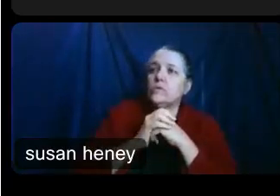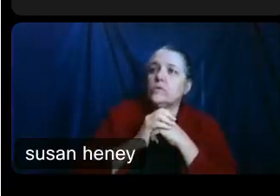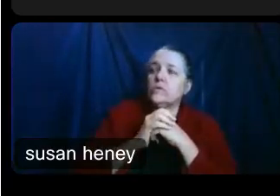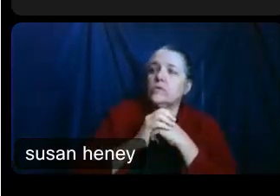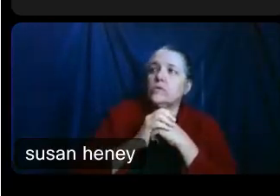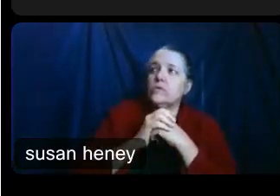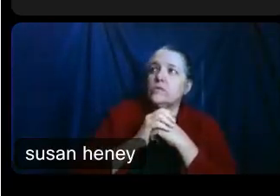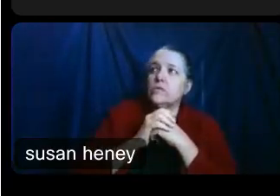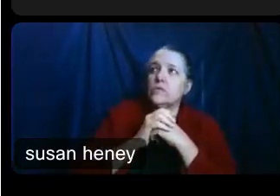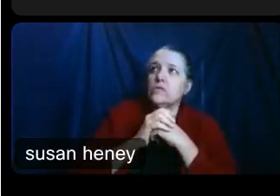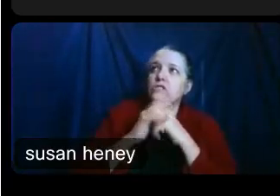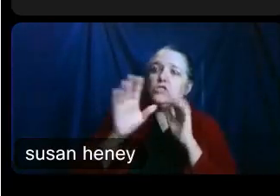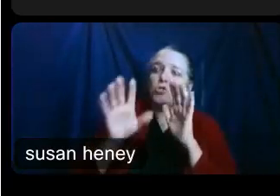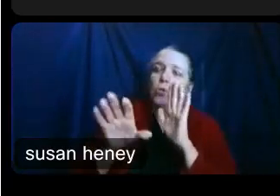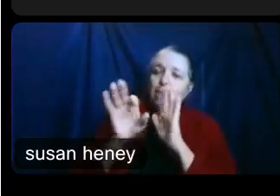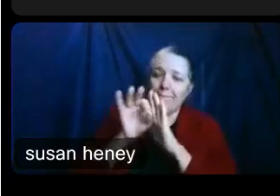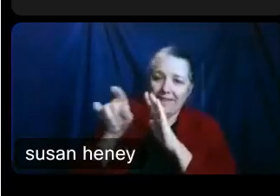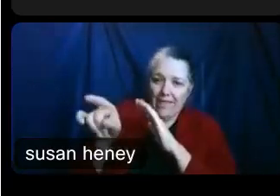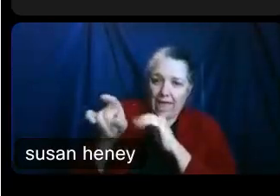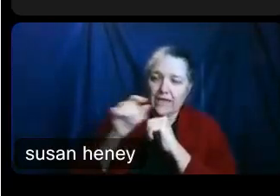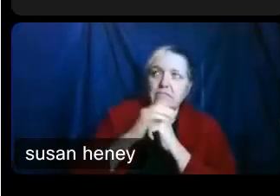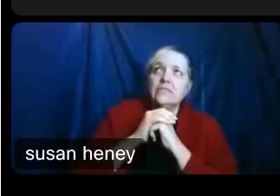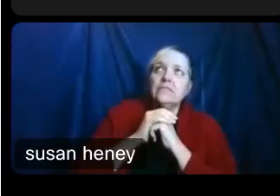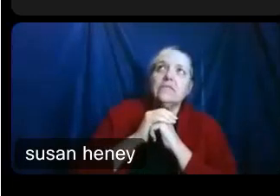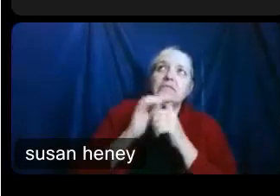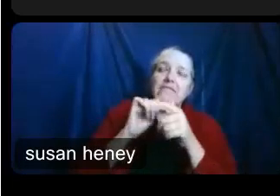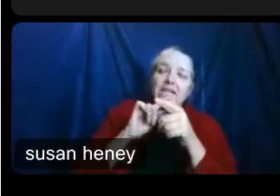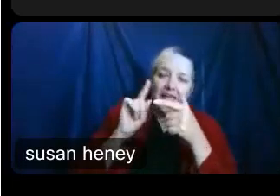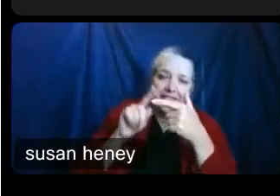we're going to select that census tract. And then if we want, again, some higher-level